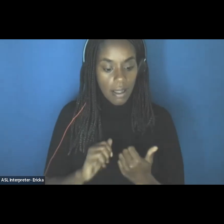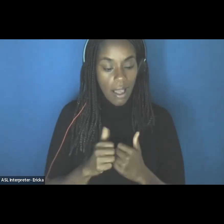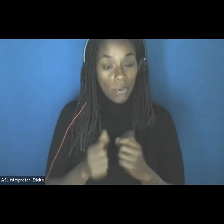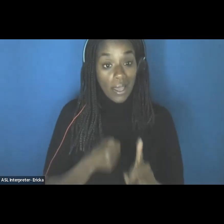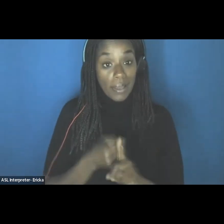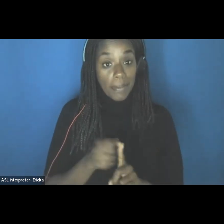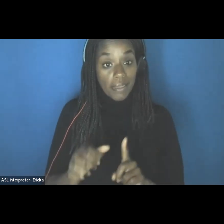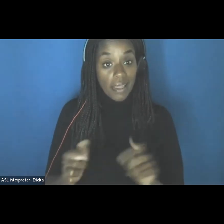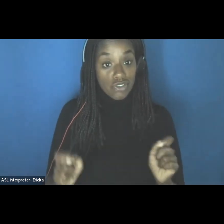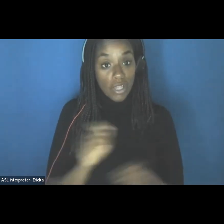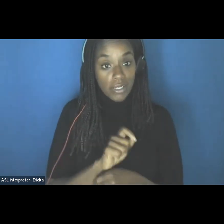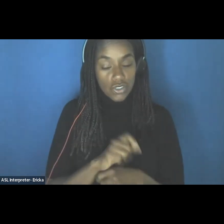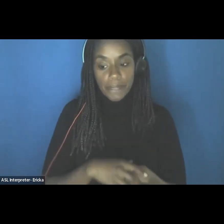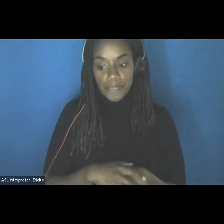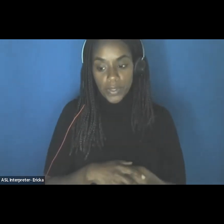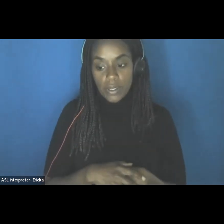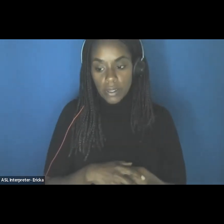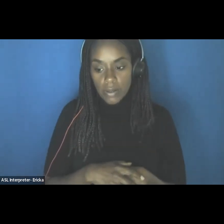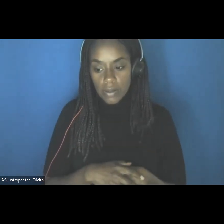If your population of your, of the people that you serve is one thing, and your CIL or SILC population is something else. How is that happening?